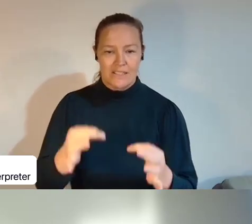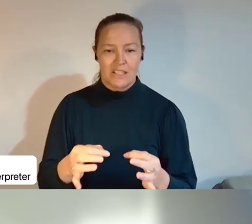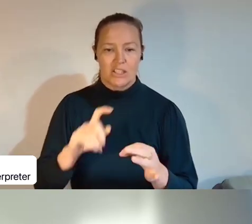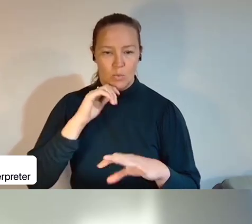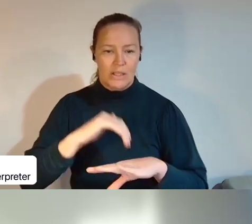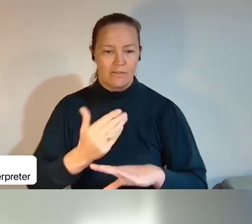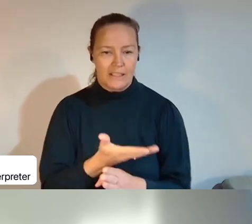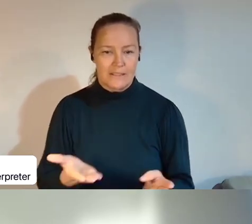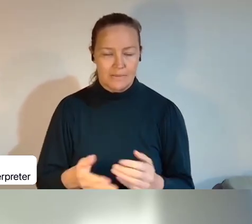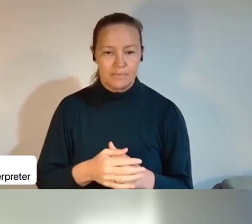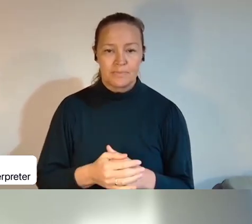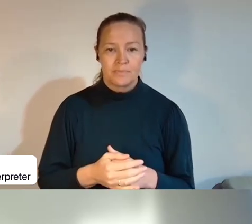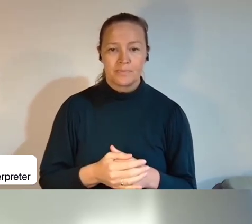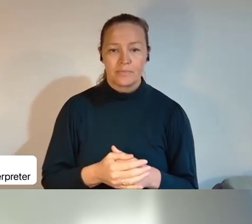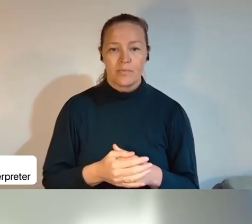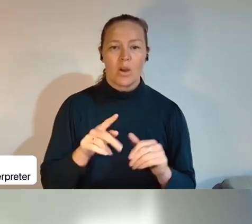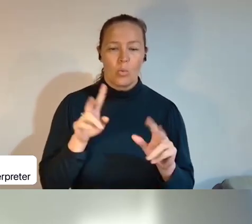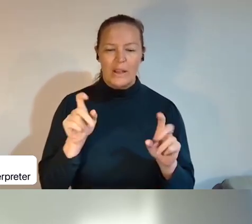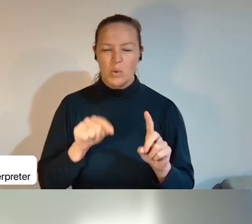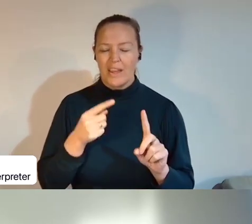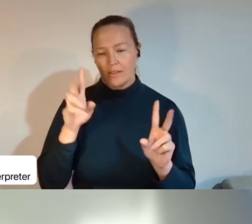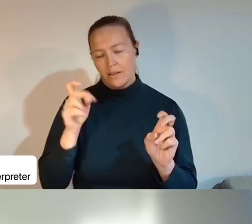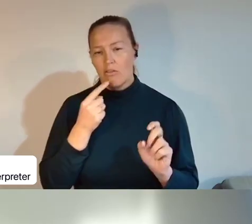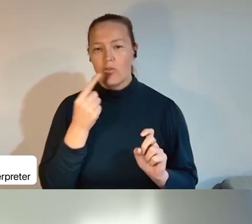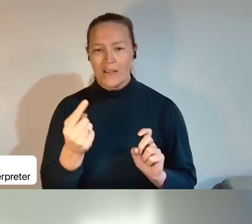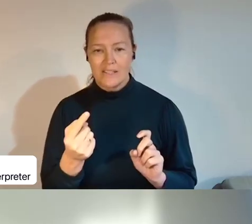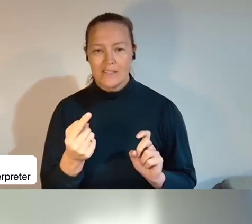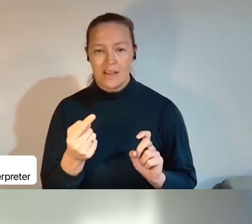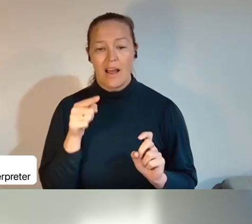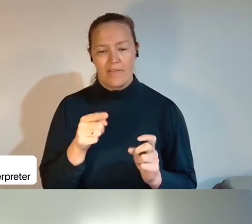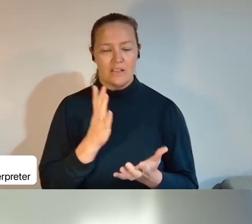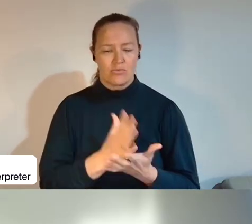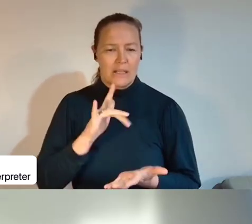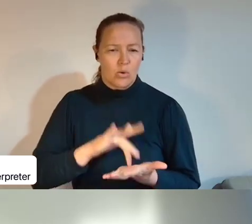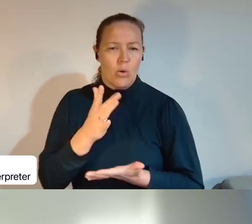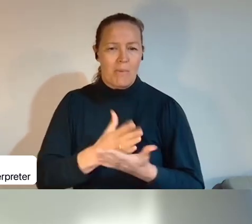We often call this voice and to have a voice is at the very core of citizenship. I recently